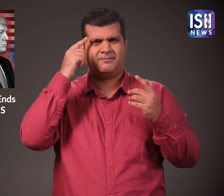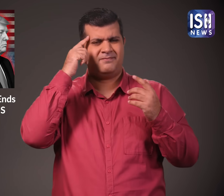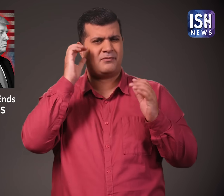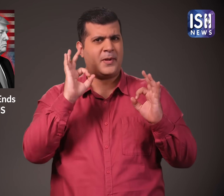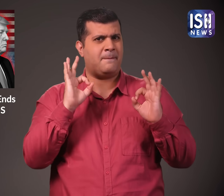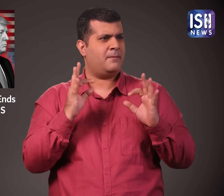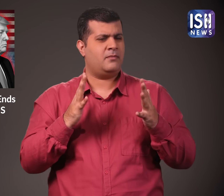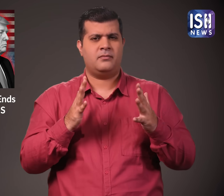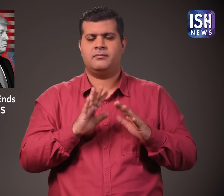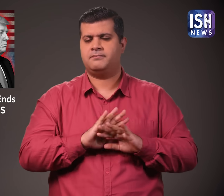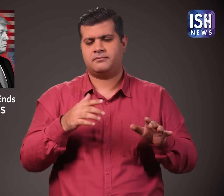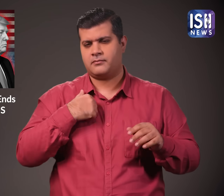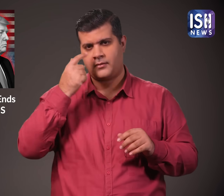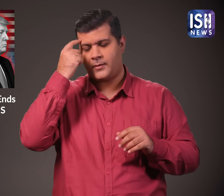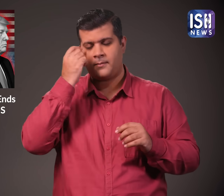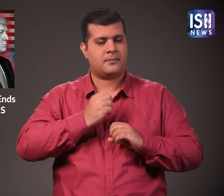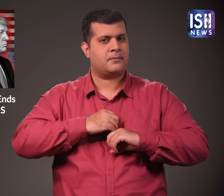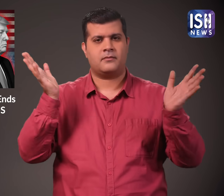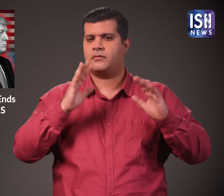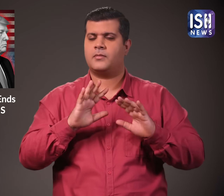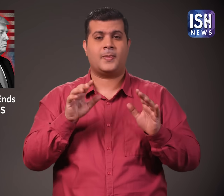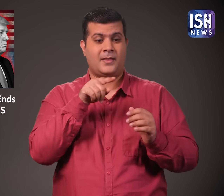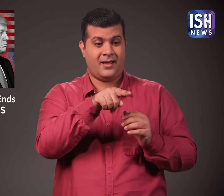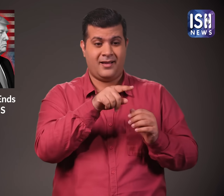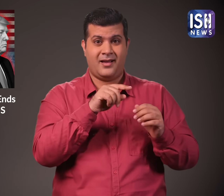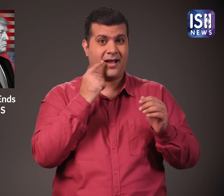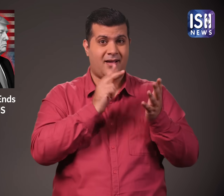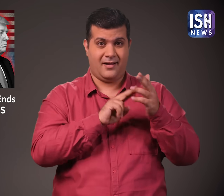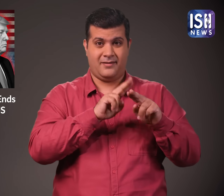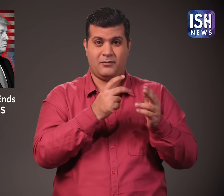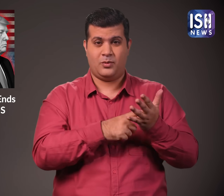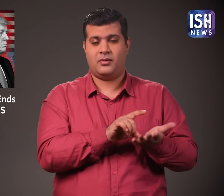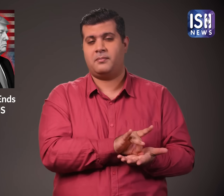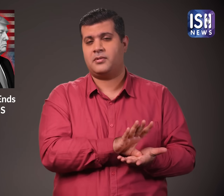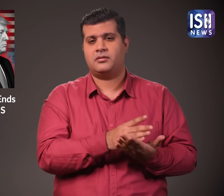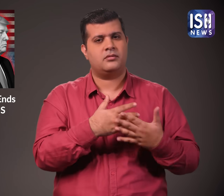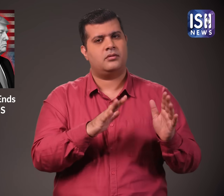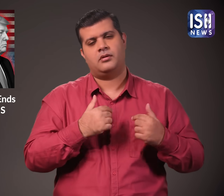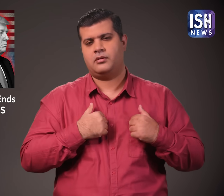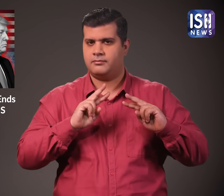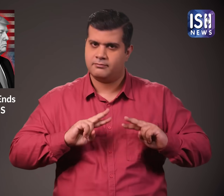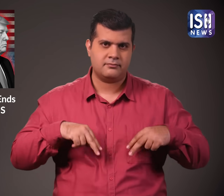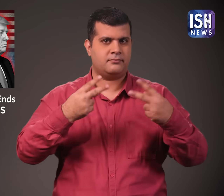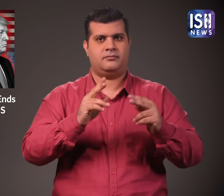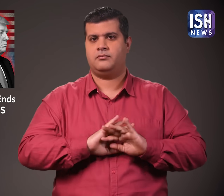Hence, as an answer to it, it decided to terminate the INF treaty.